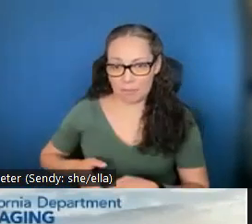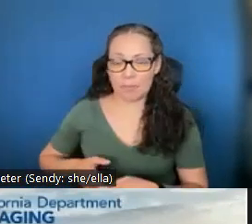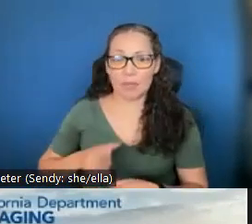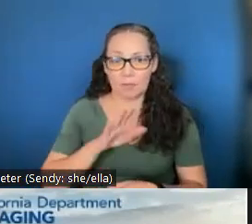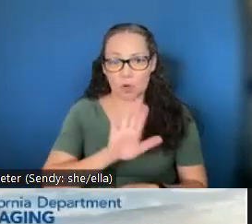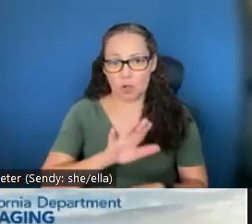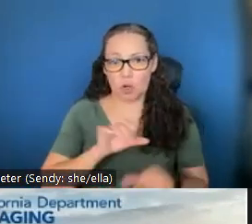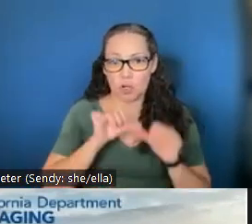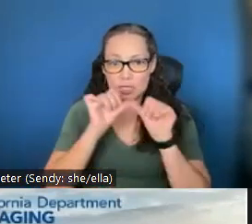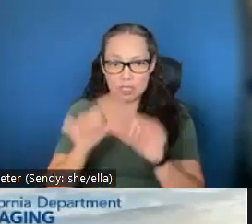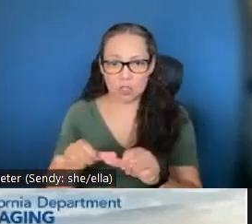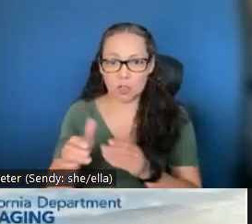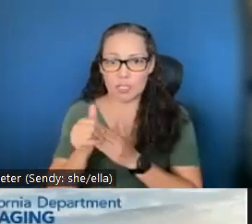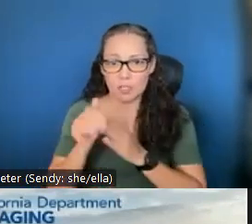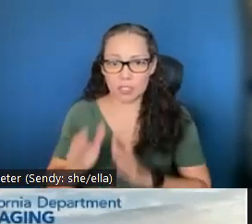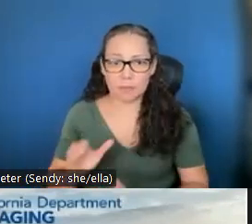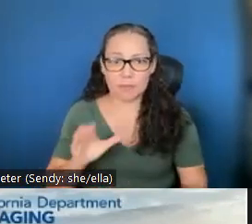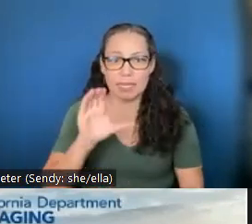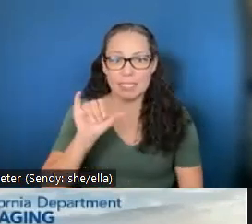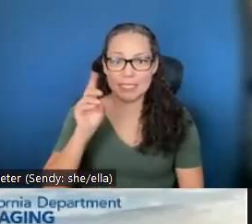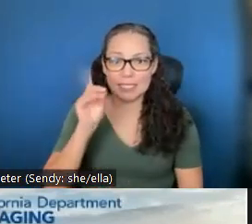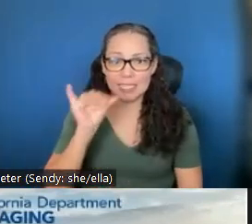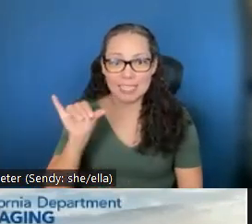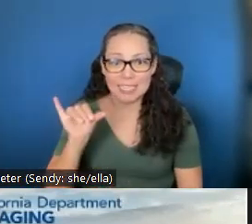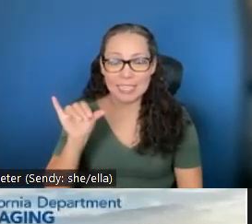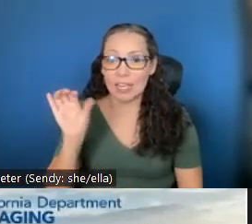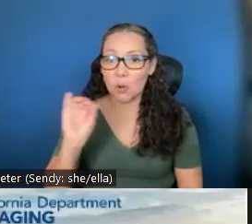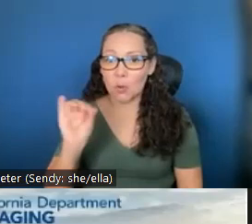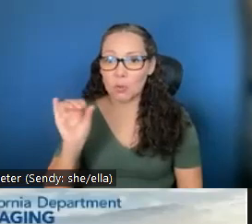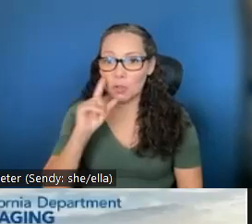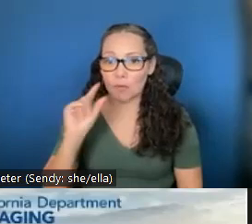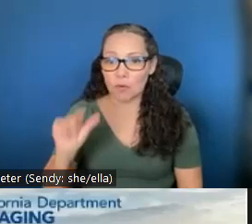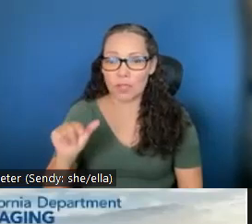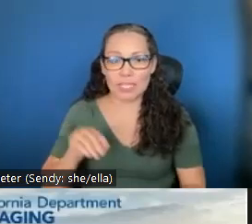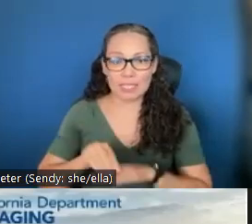Cindy too for your new leadership onto the this advisory commit being this your second meeting